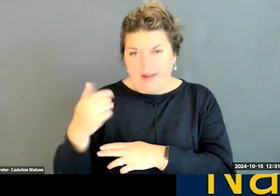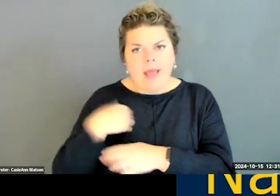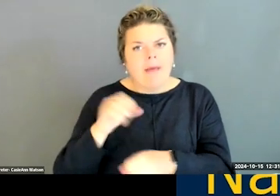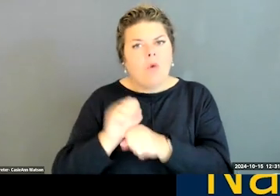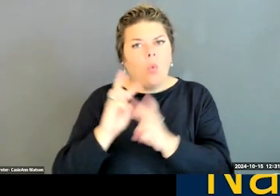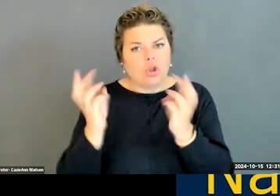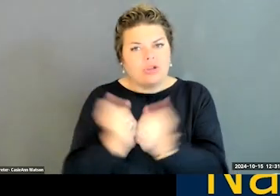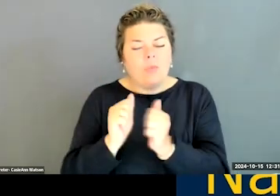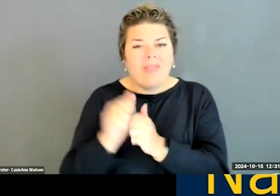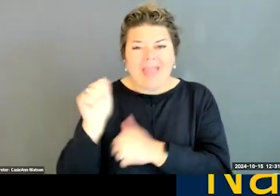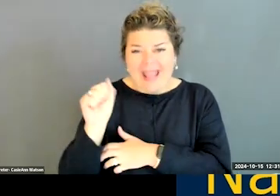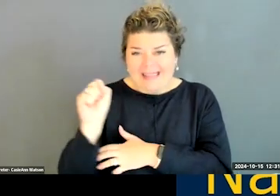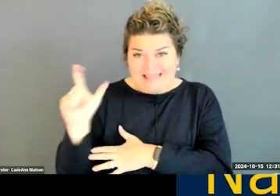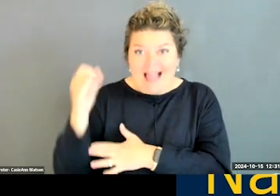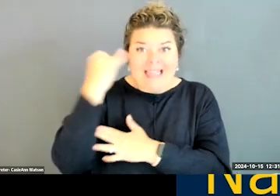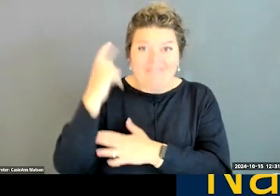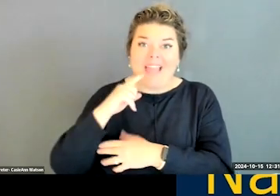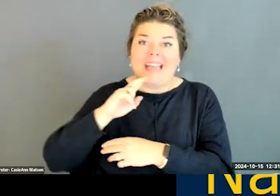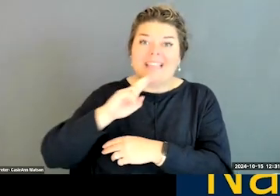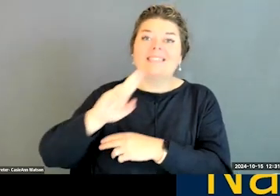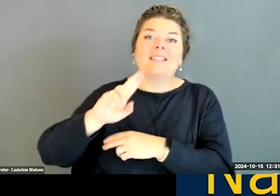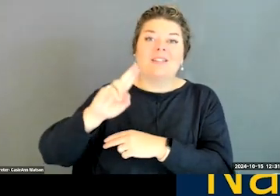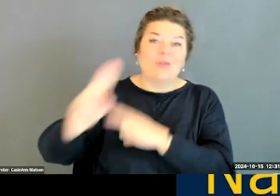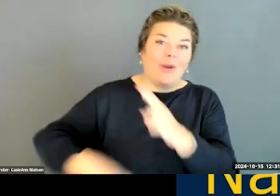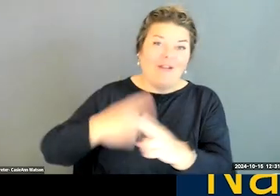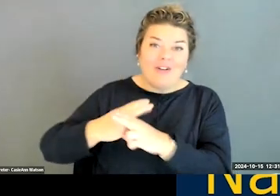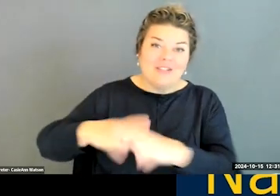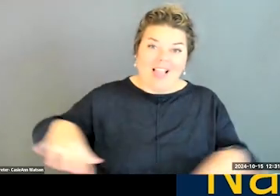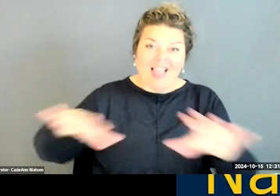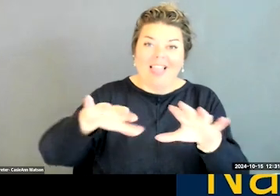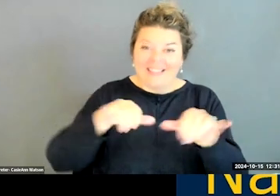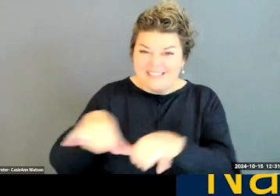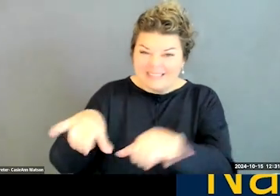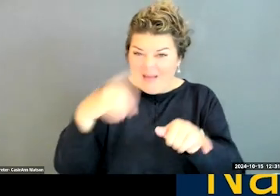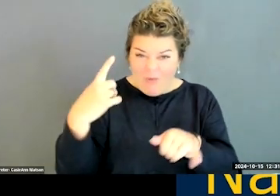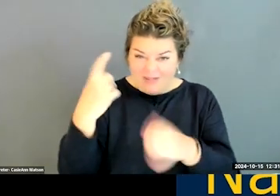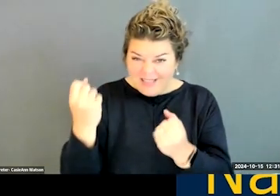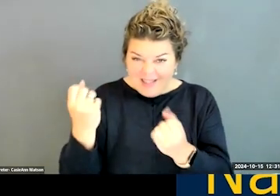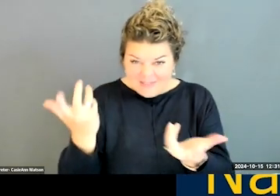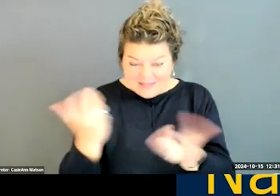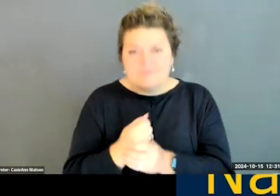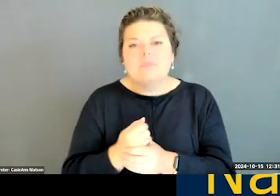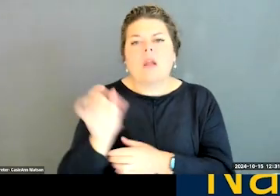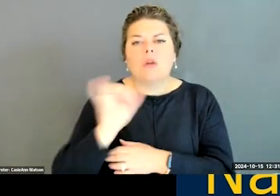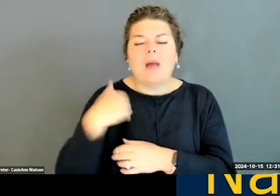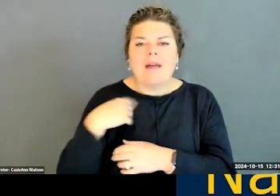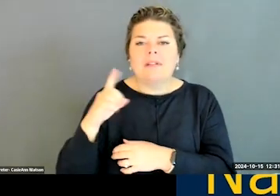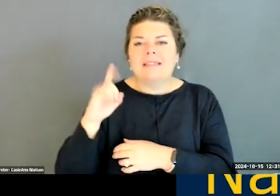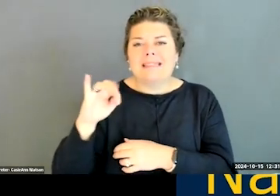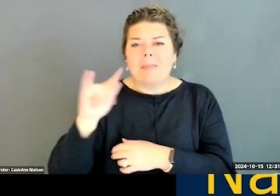"Is Sign Language Universal?" We've got another disability dialogue session with the ADA coordinators on the 24th